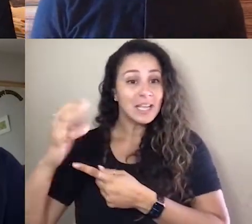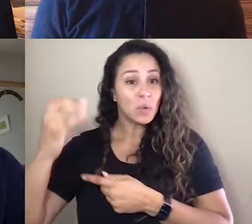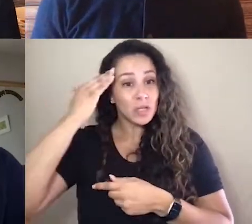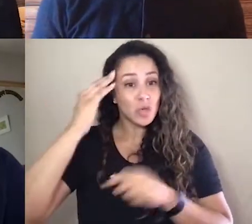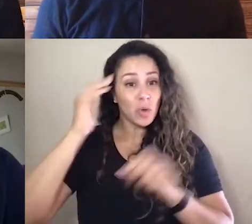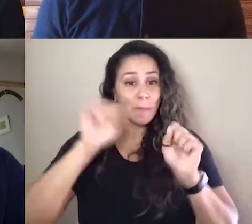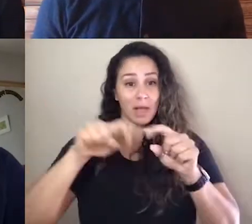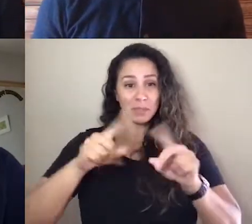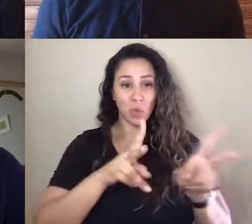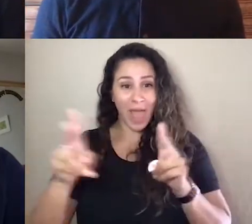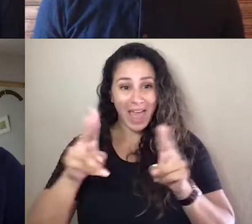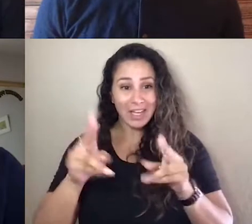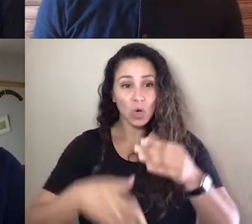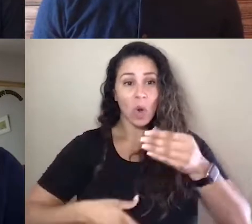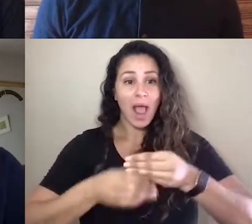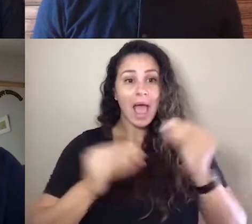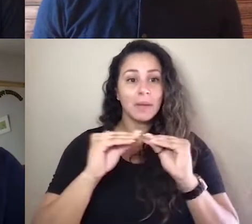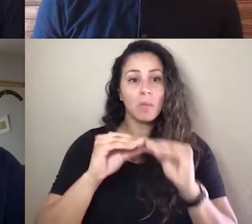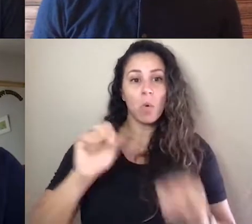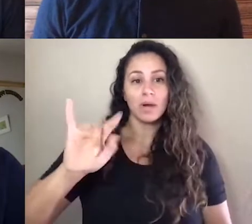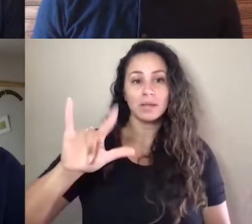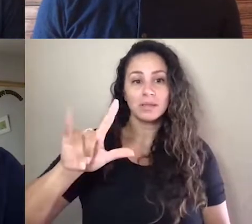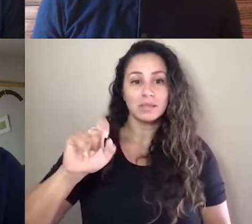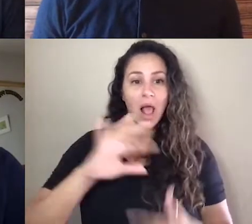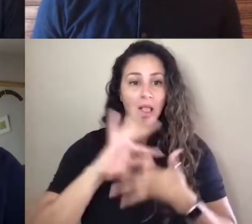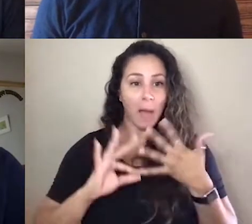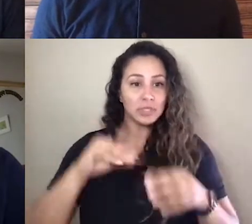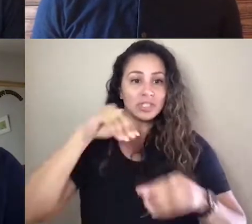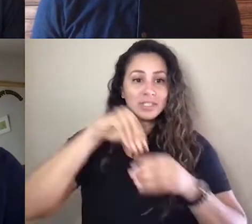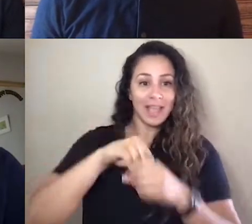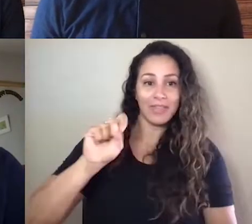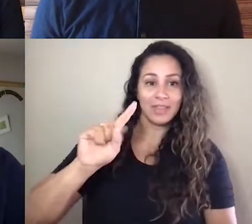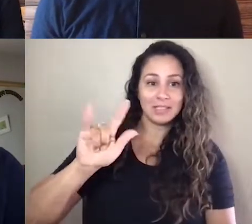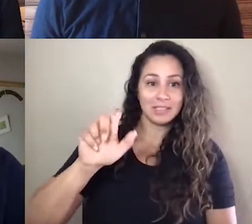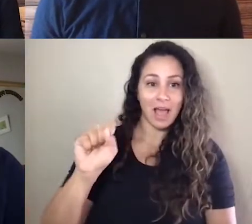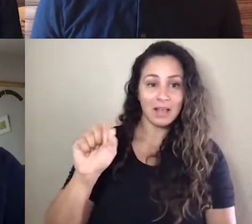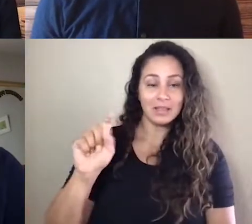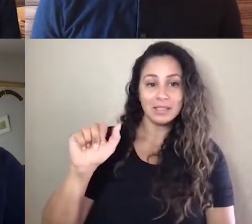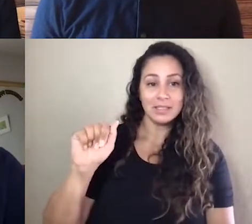STYLE OPTIONS INSIDE THE STYLE'S TAB TO SECTIONS AND COLUMN, EXAMPLES LIKE ADDING BORDERS?